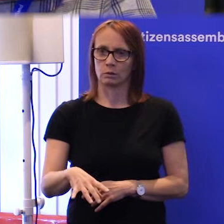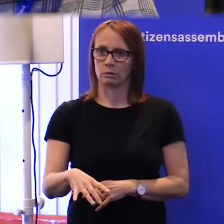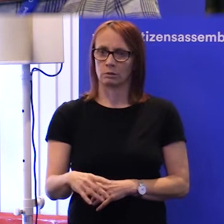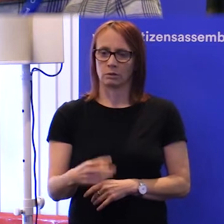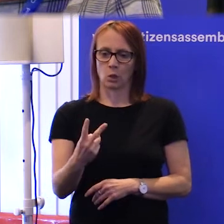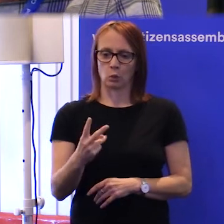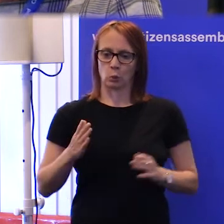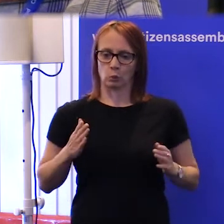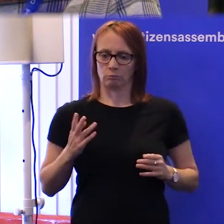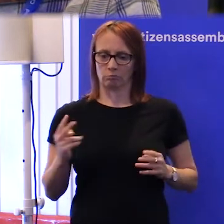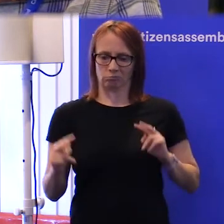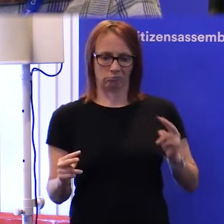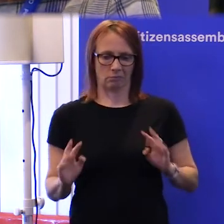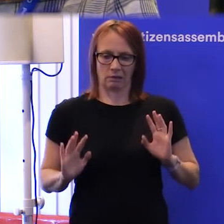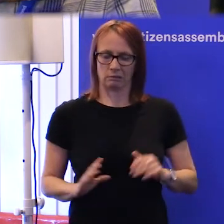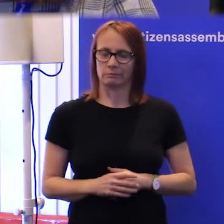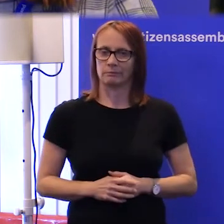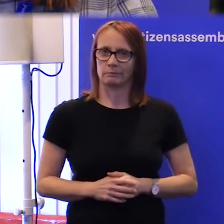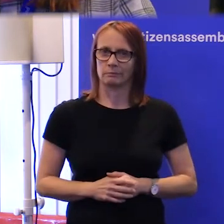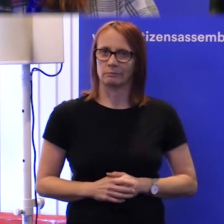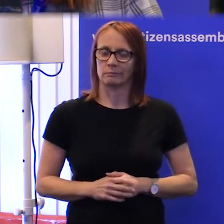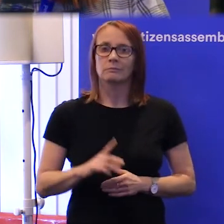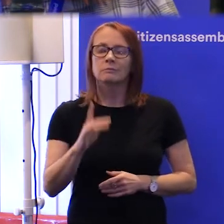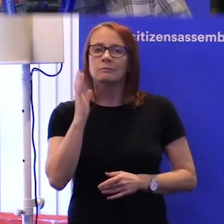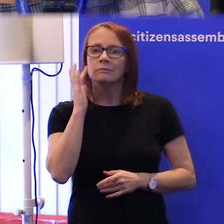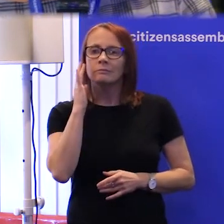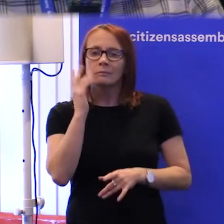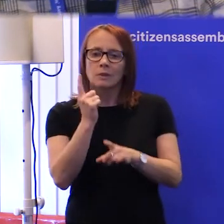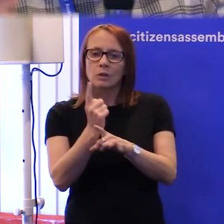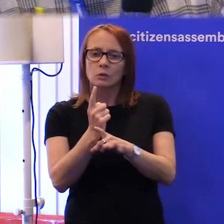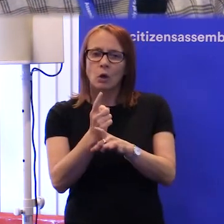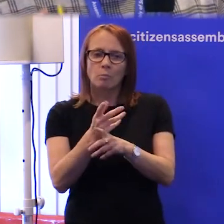conversation but when we talk about deliberation we're talking about